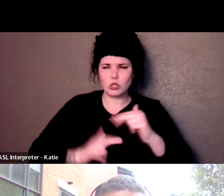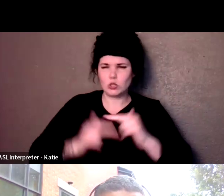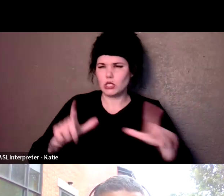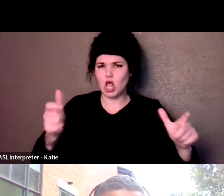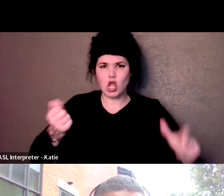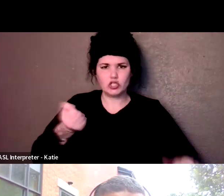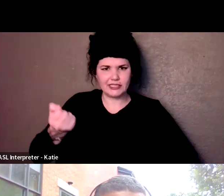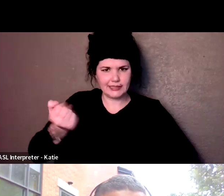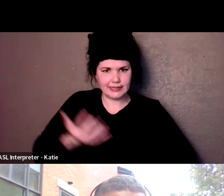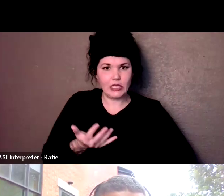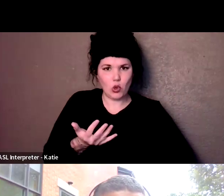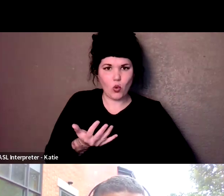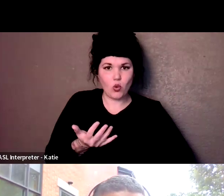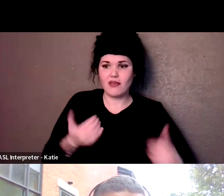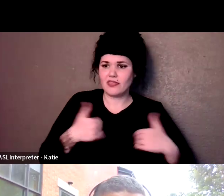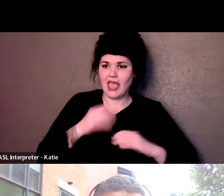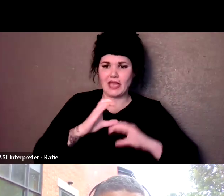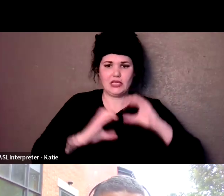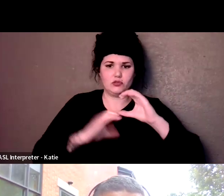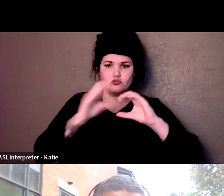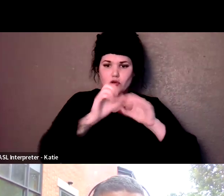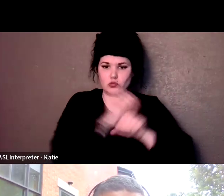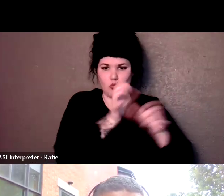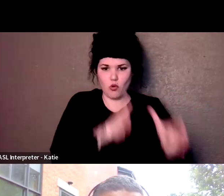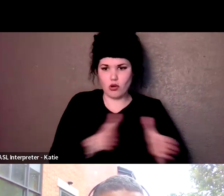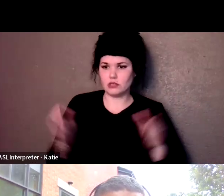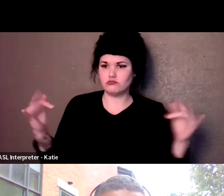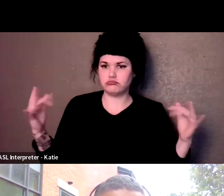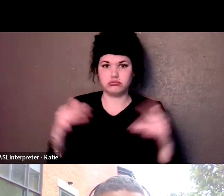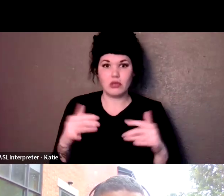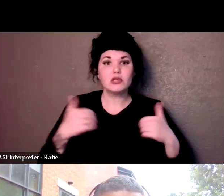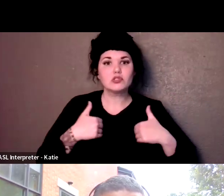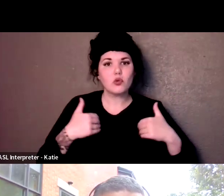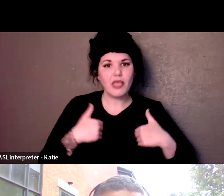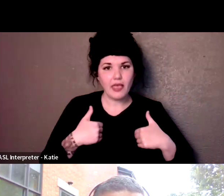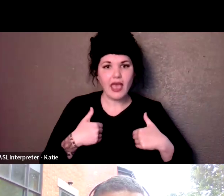They embedded kind of intentional space into paid work time for folks to access folks to talk